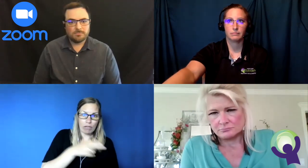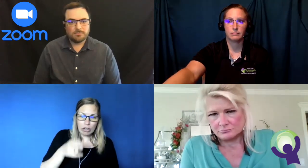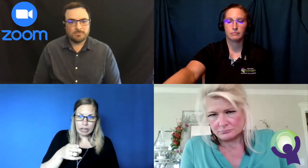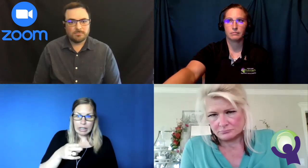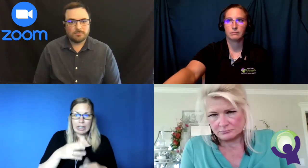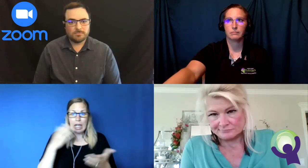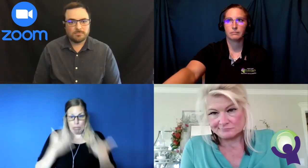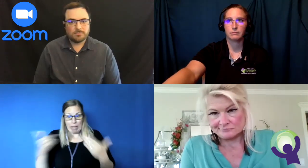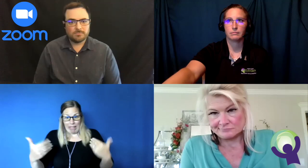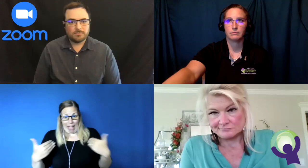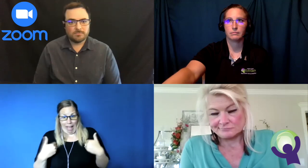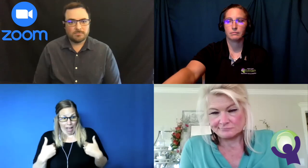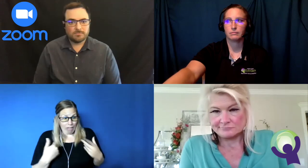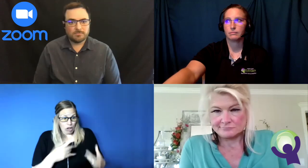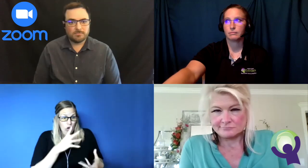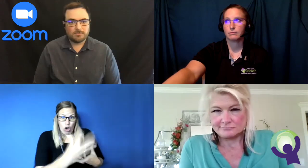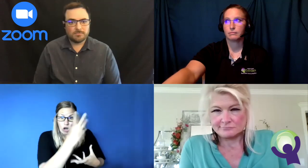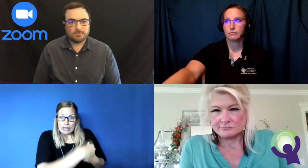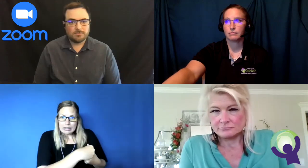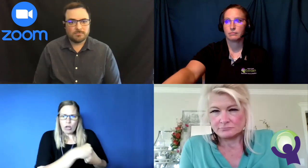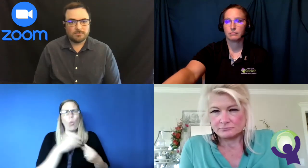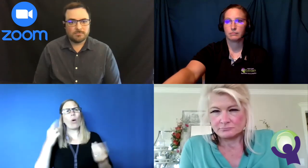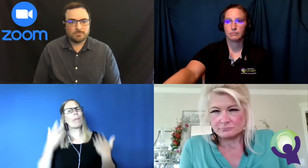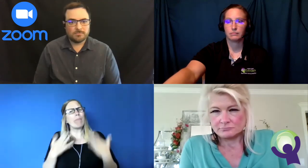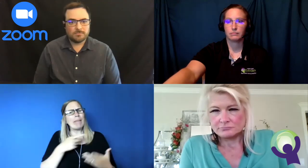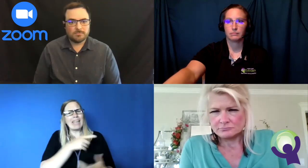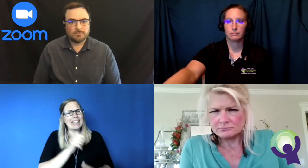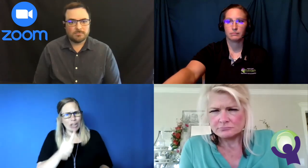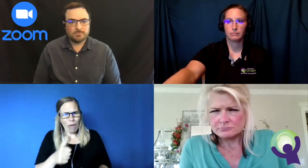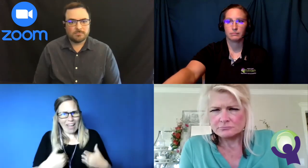have autism or it could be that they don't have autism but then our teachers for the deaf are